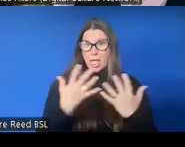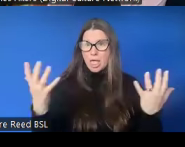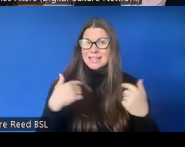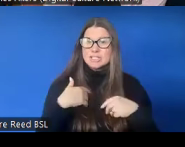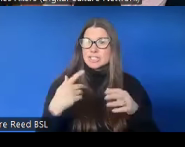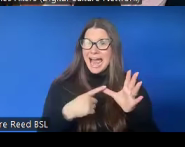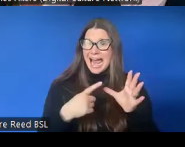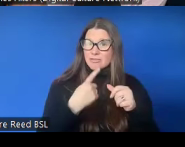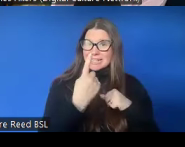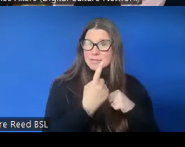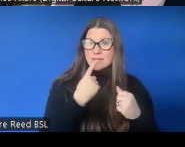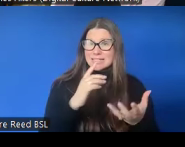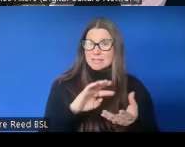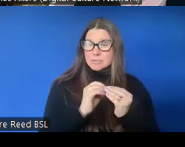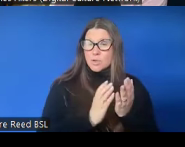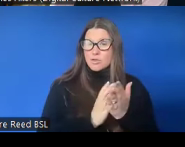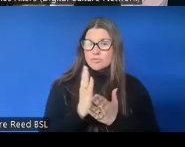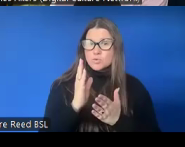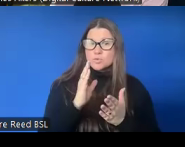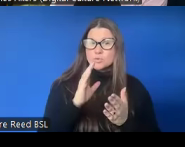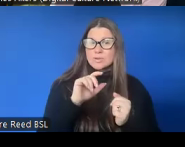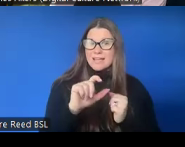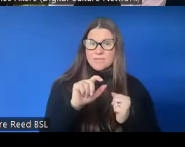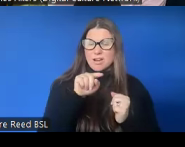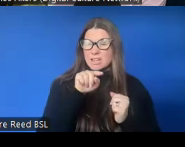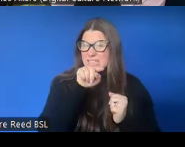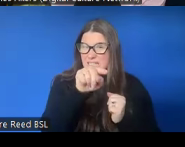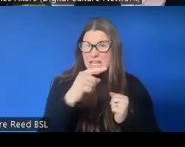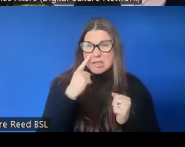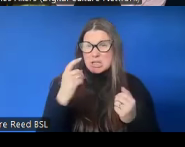He's built this in Canva and it's something that they can share across the organization